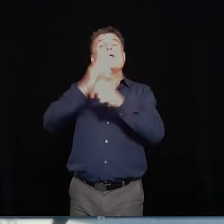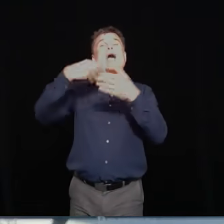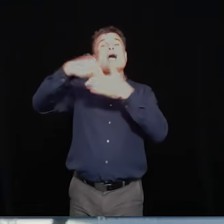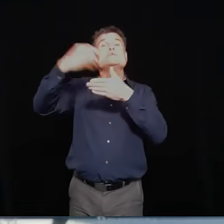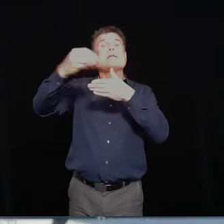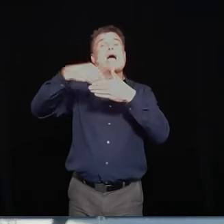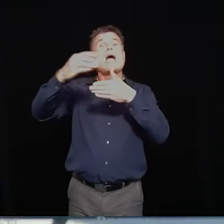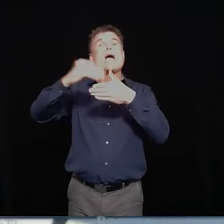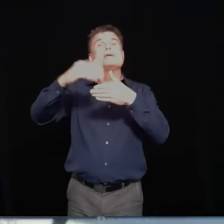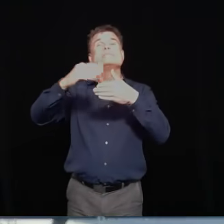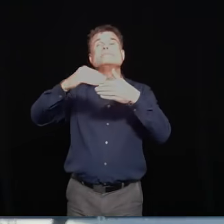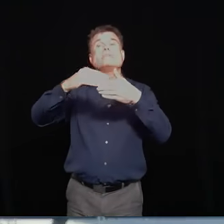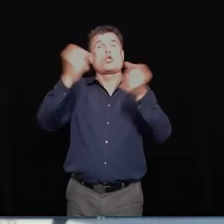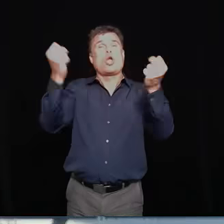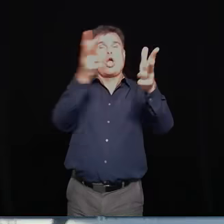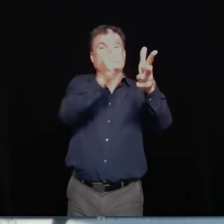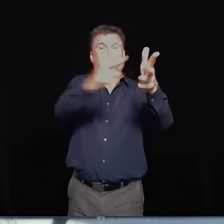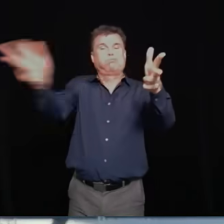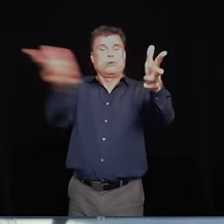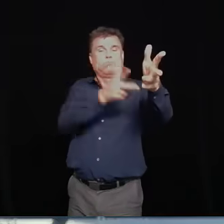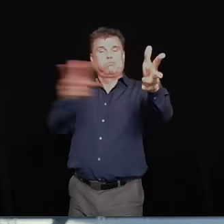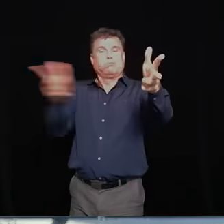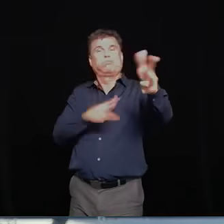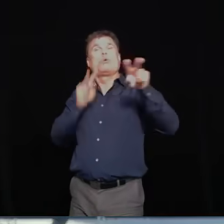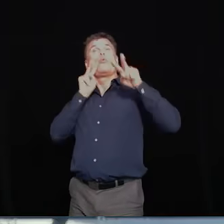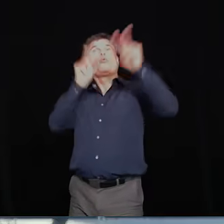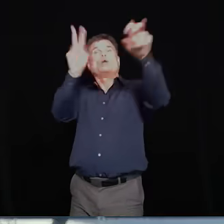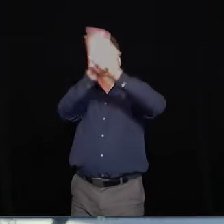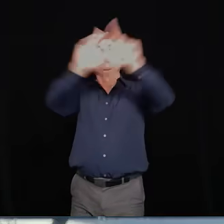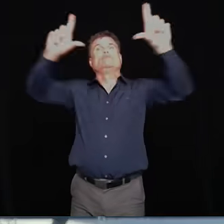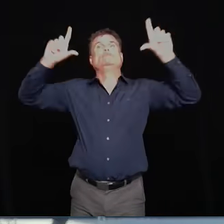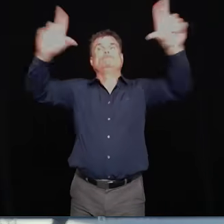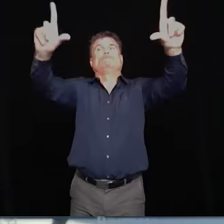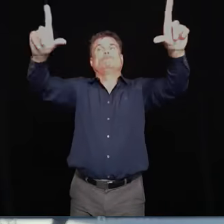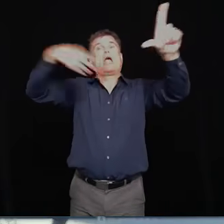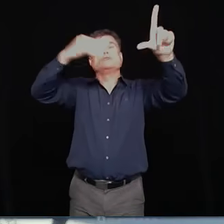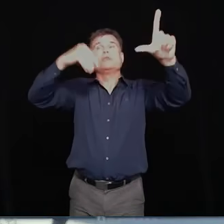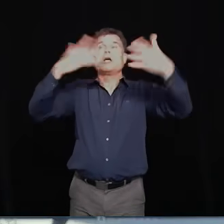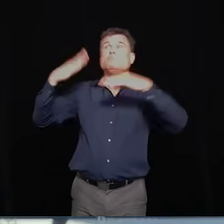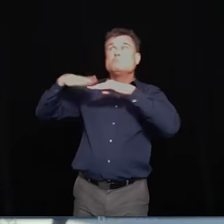So this is a really important year where the flu shot are very important for all of us